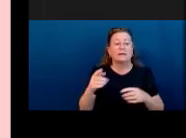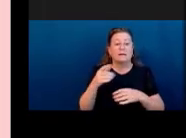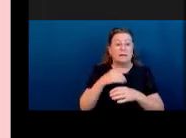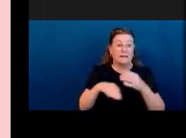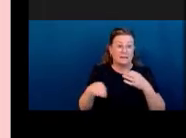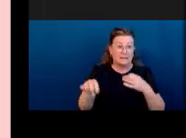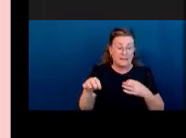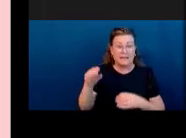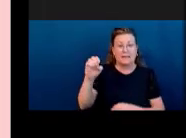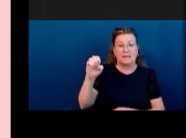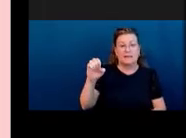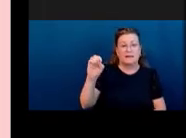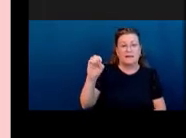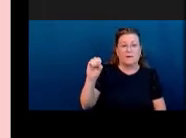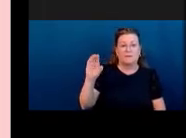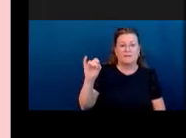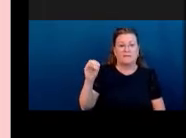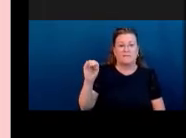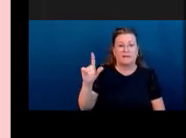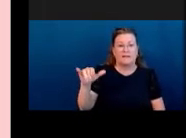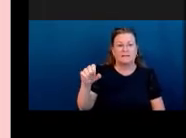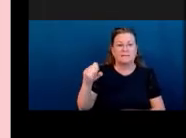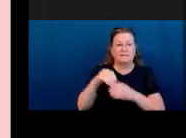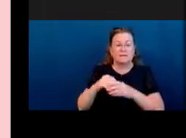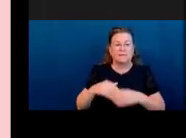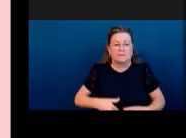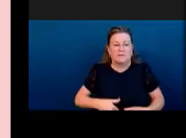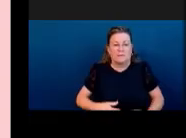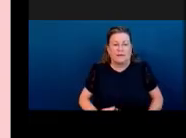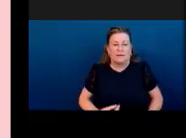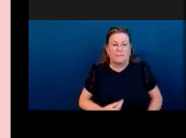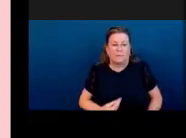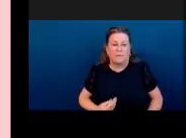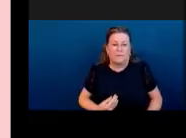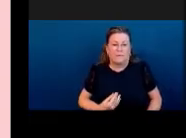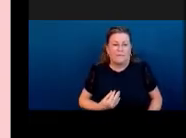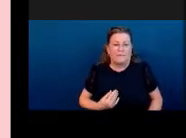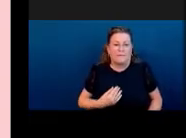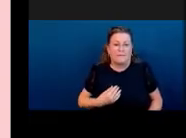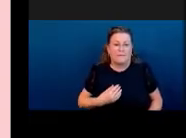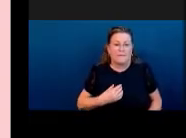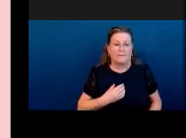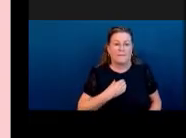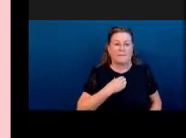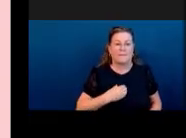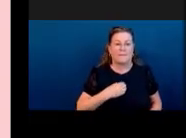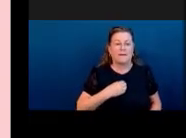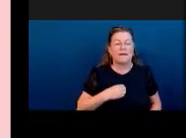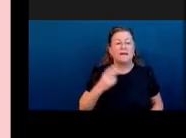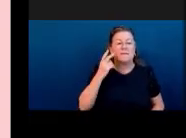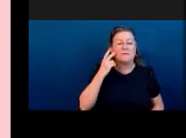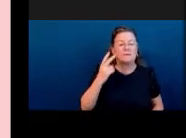eosinophils that are in your stomach migrate up to their esophagus. And if you look up a picture of eOe on like Google,